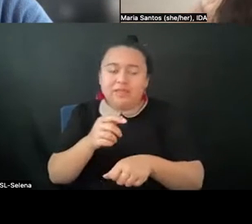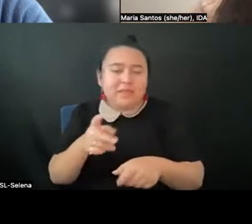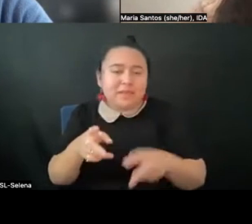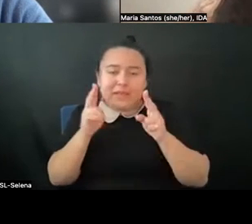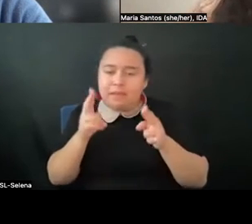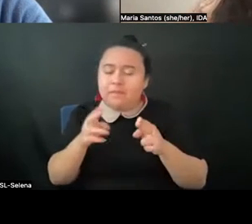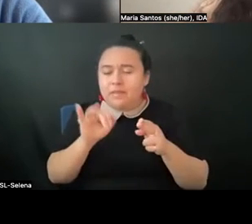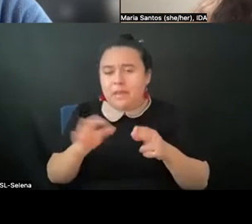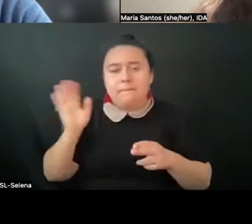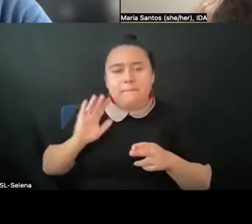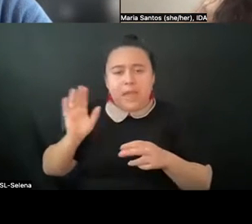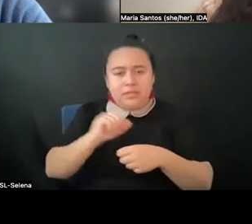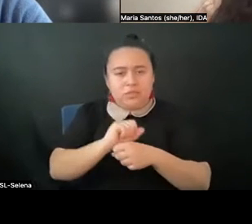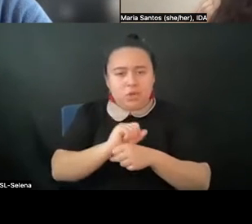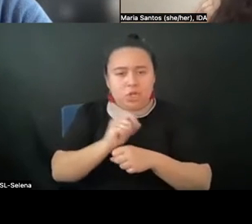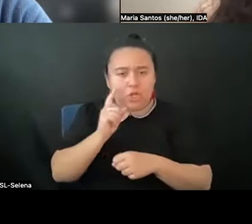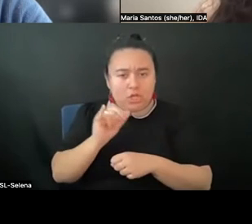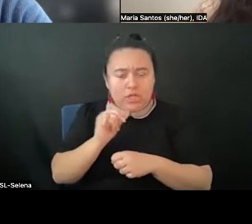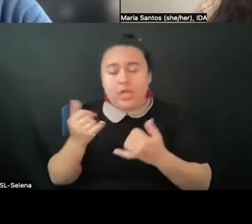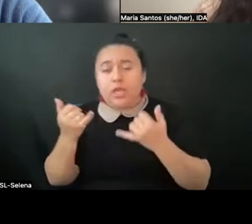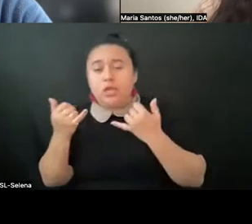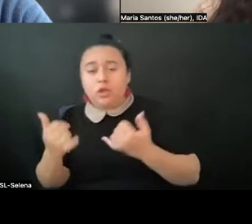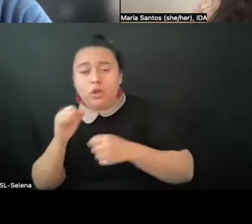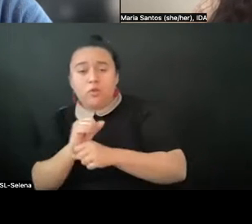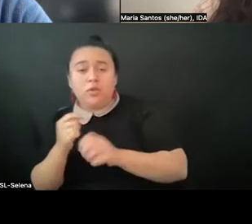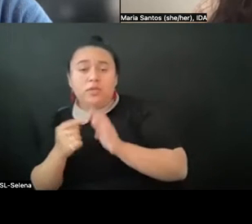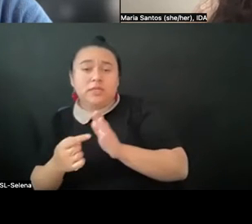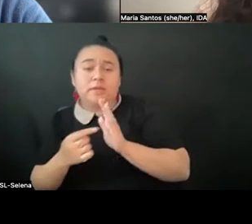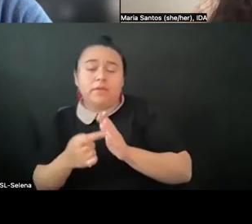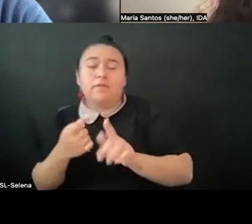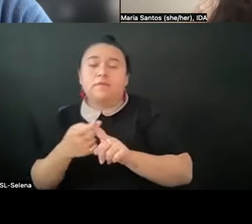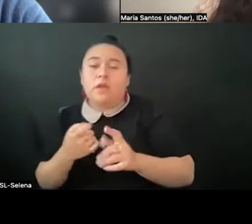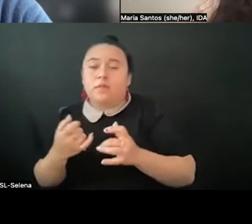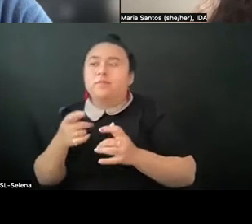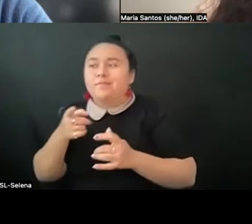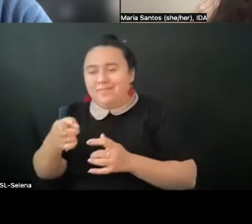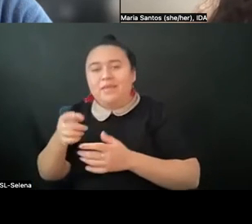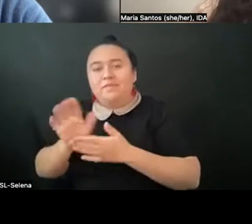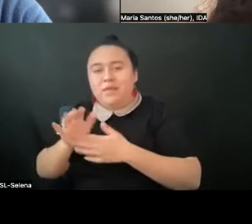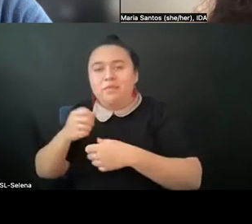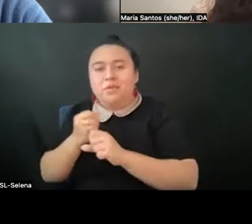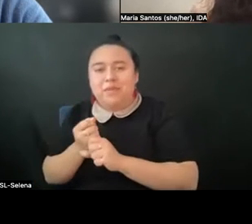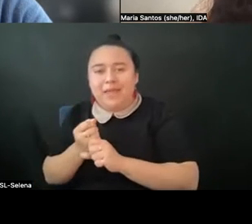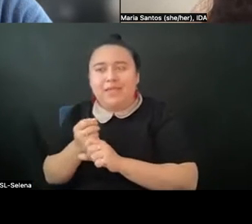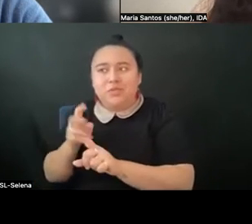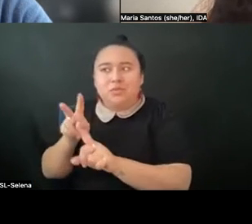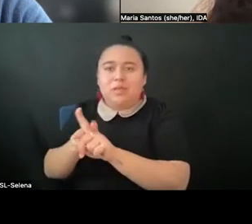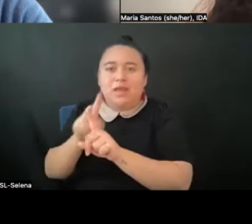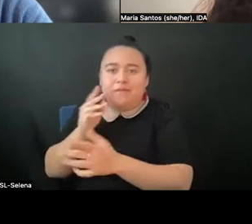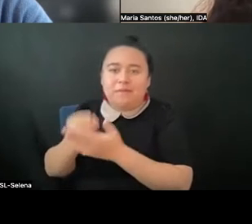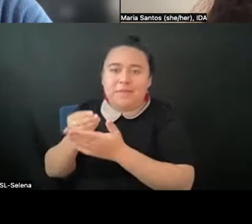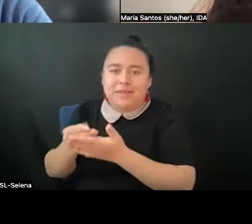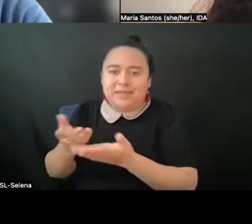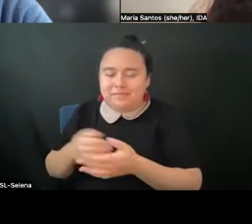For the current work sample, we do ask that it comes from the feature length film that you are